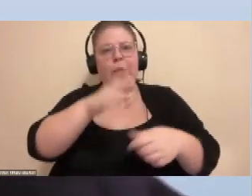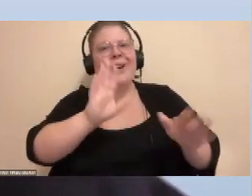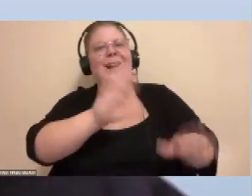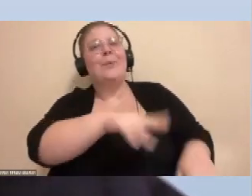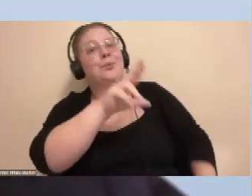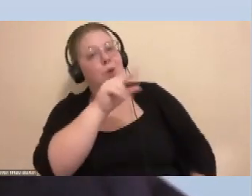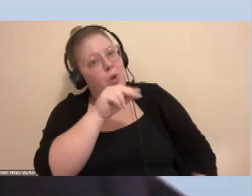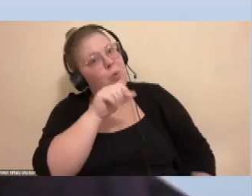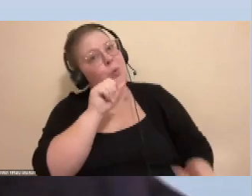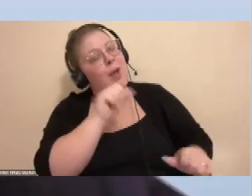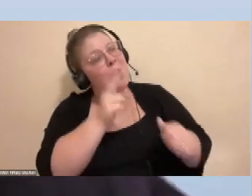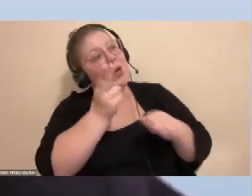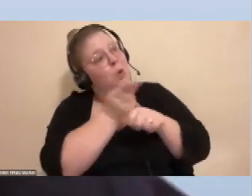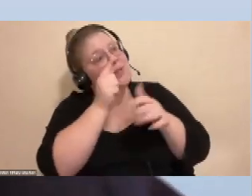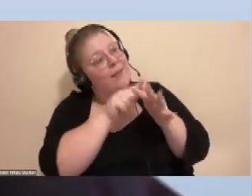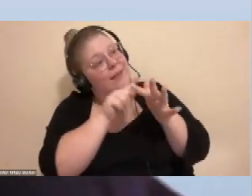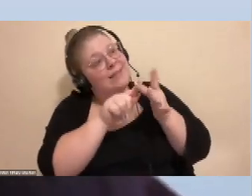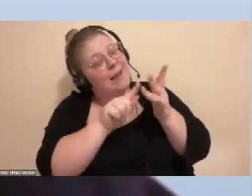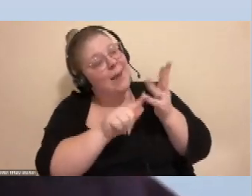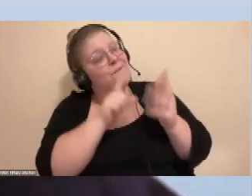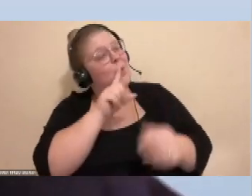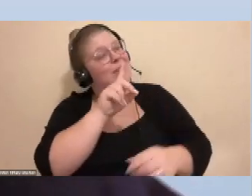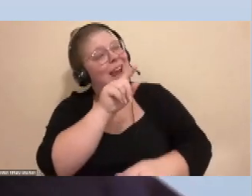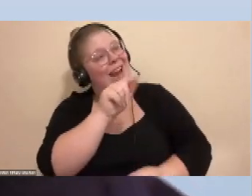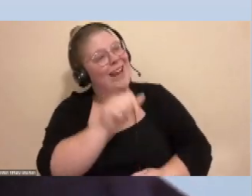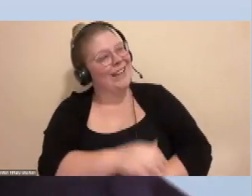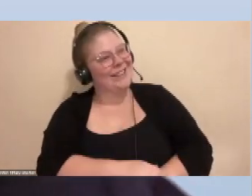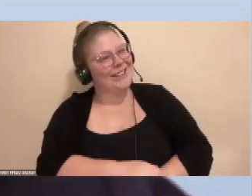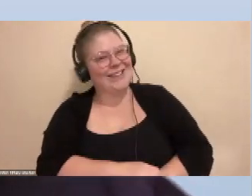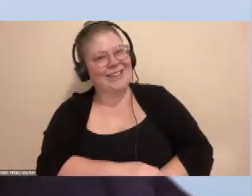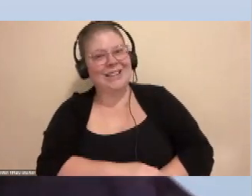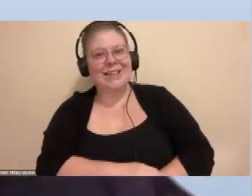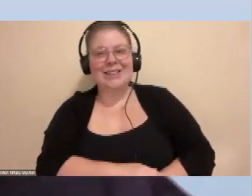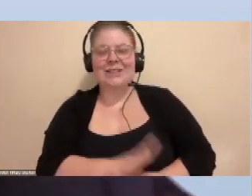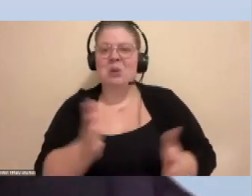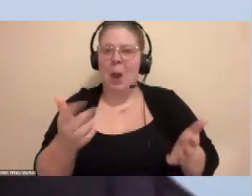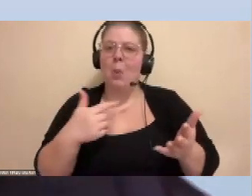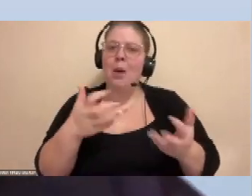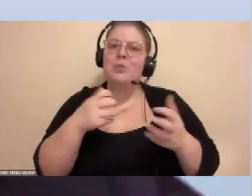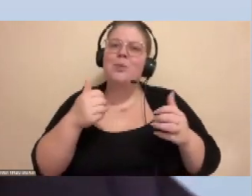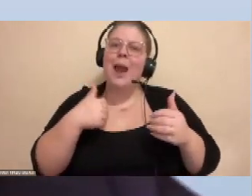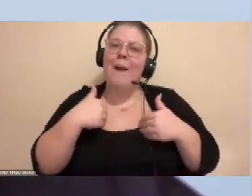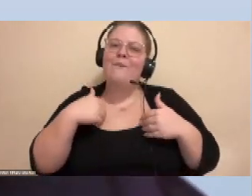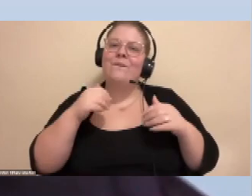take to get effective data and you don't,